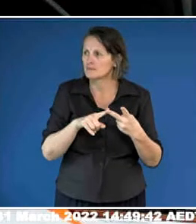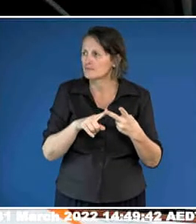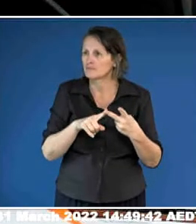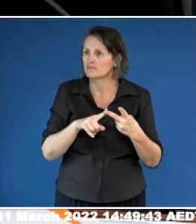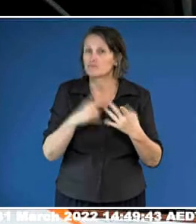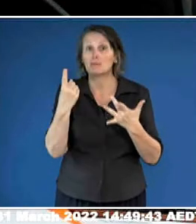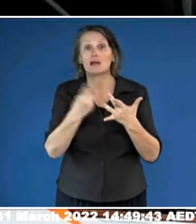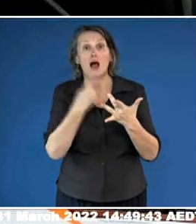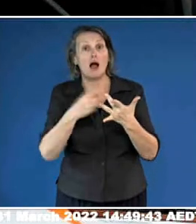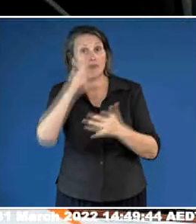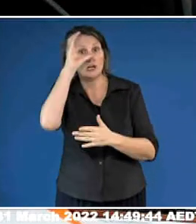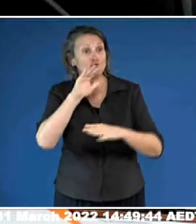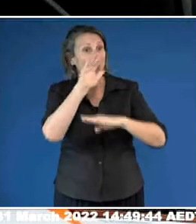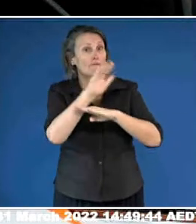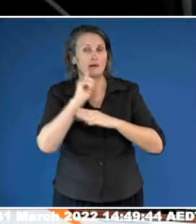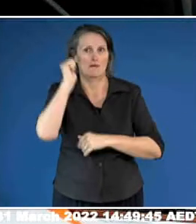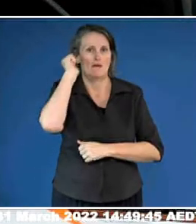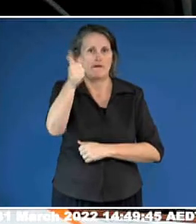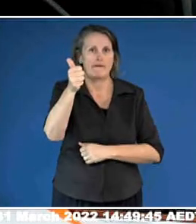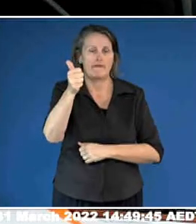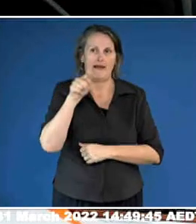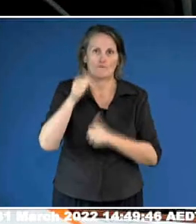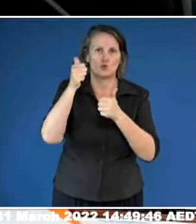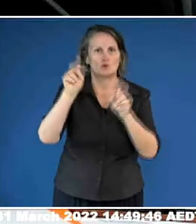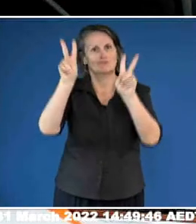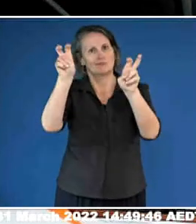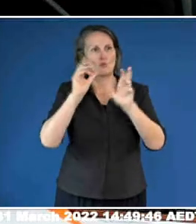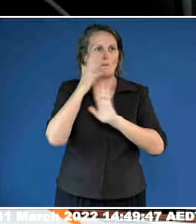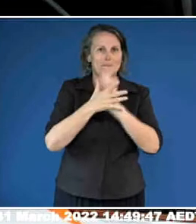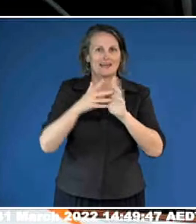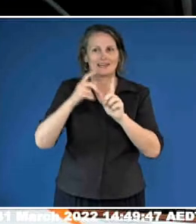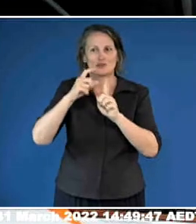have got an appropriate and comprehensive definition of domestic and family violence